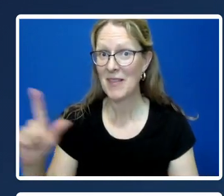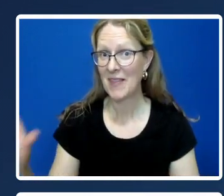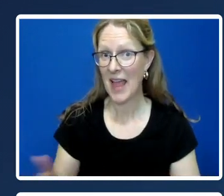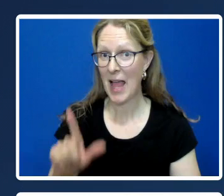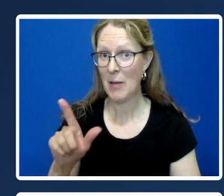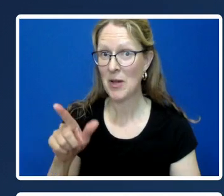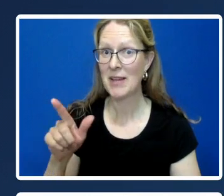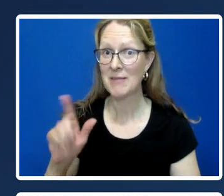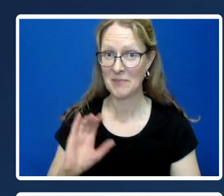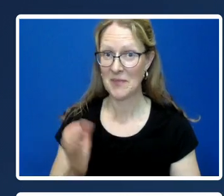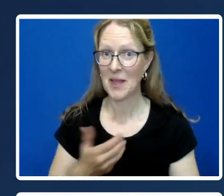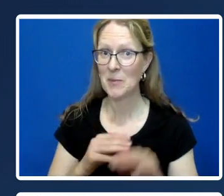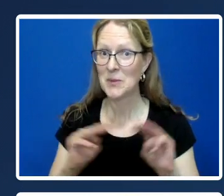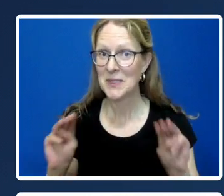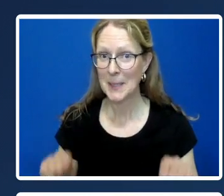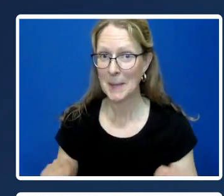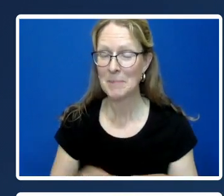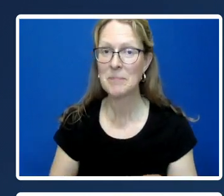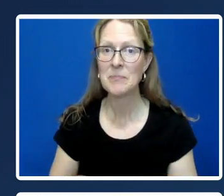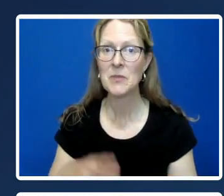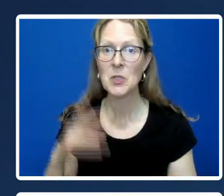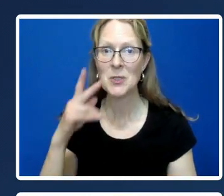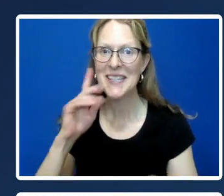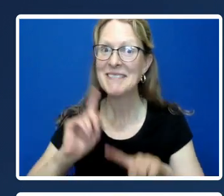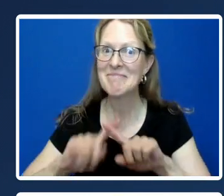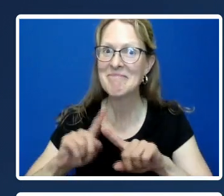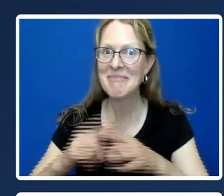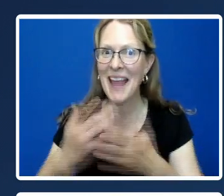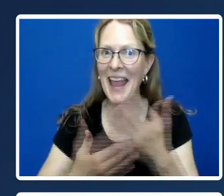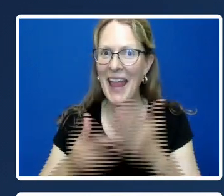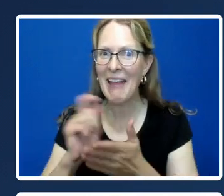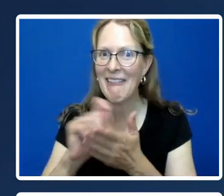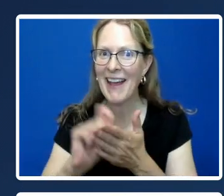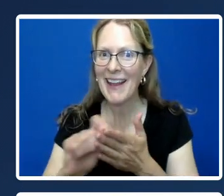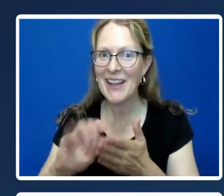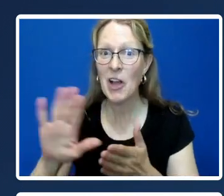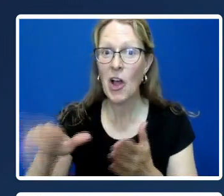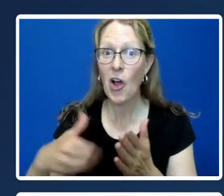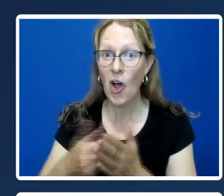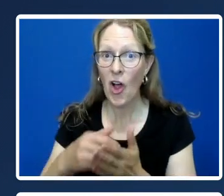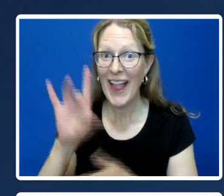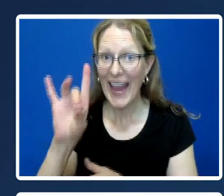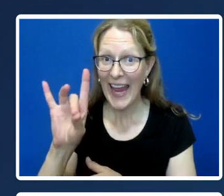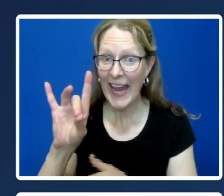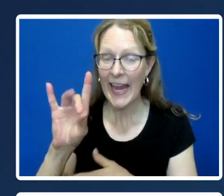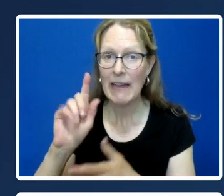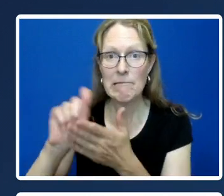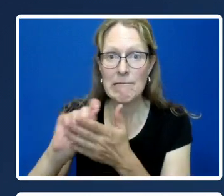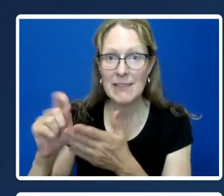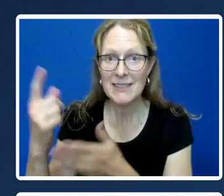you see the different handwritings because all eight of them added something. And, you know,